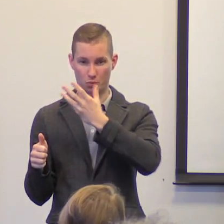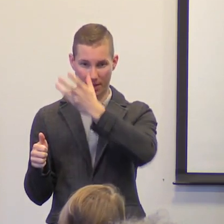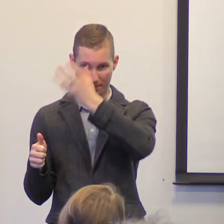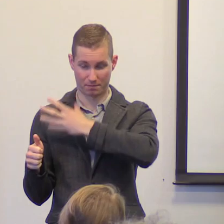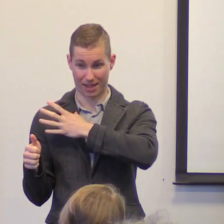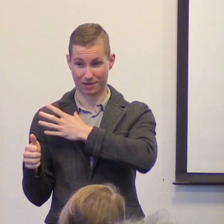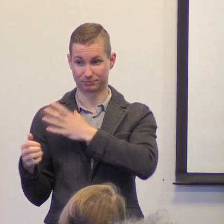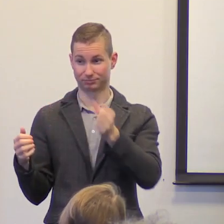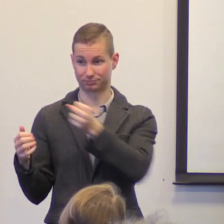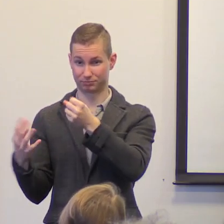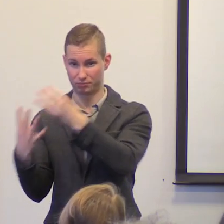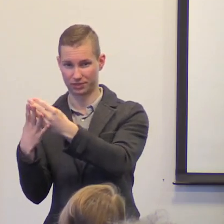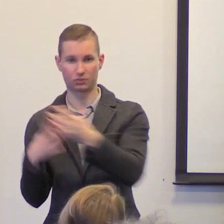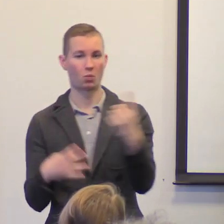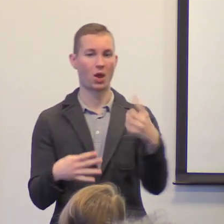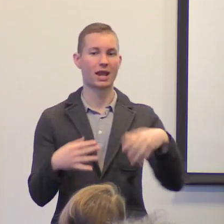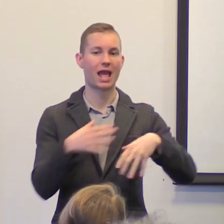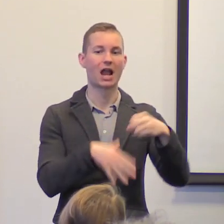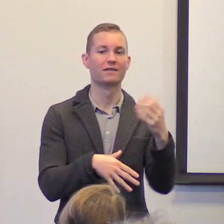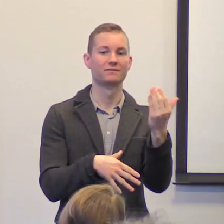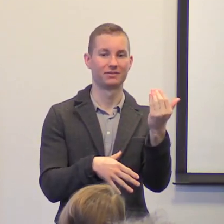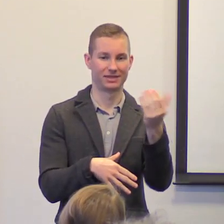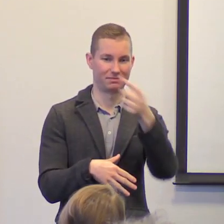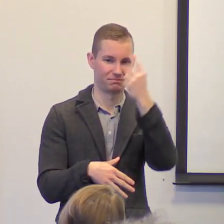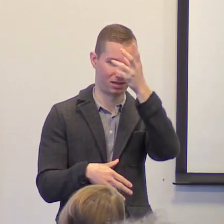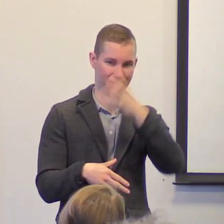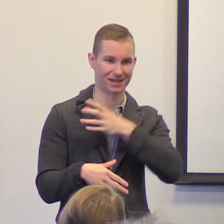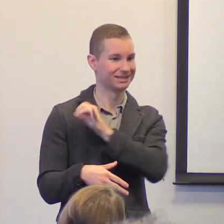in every 15 black men of the same age are incarcerated.